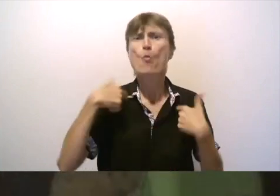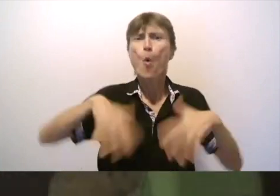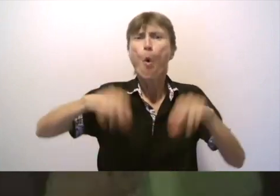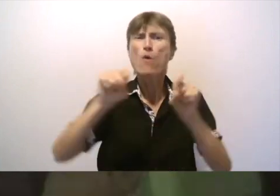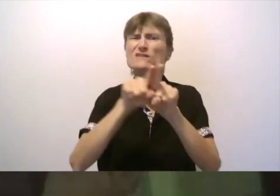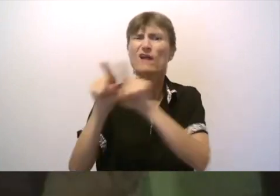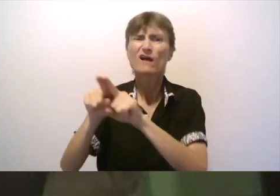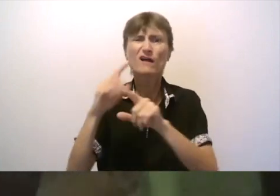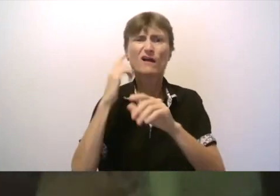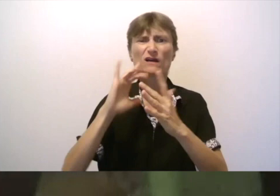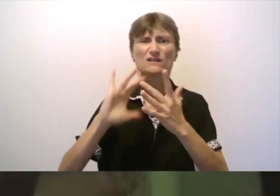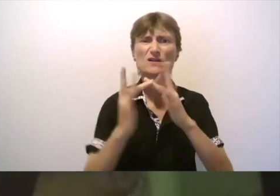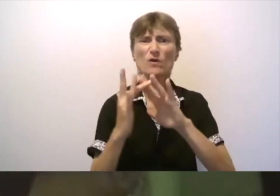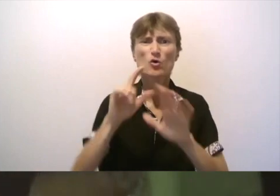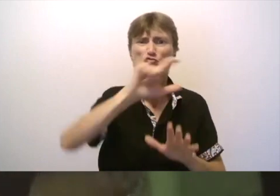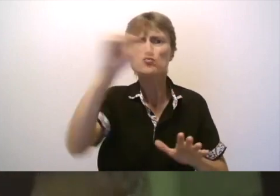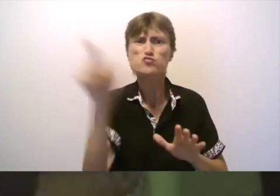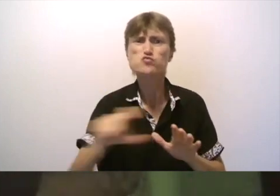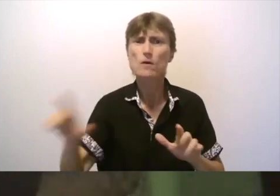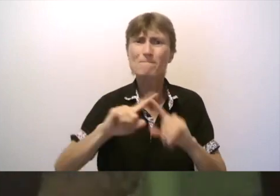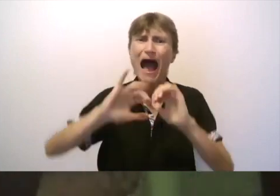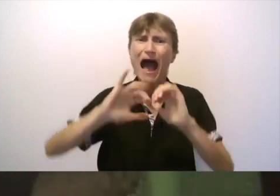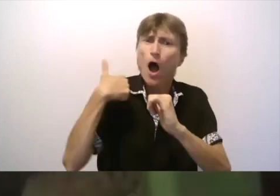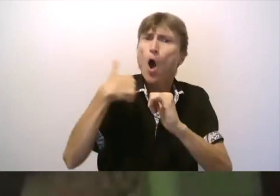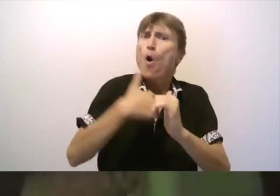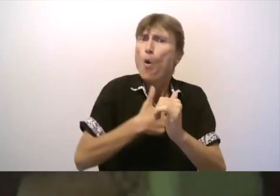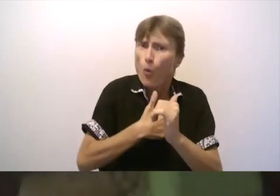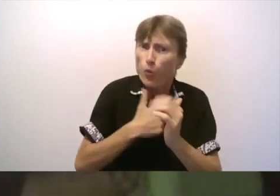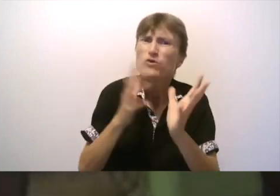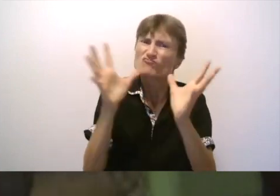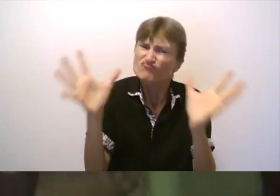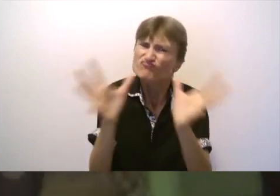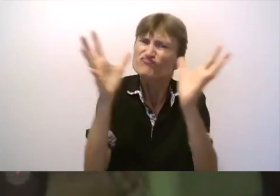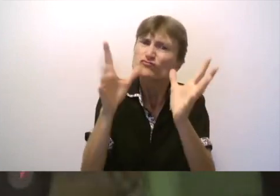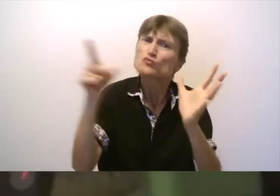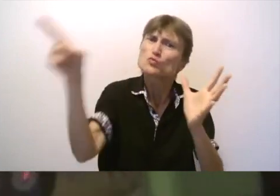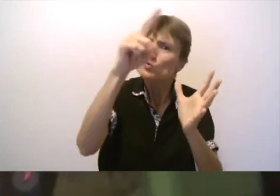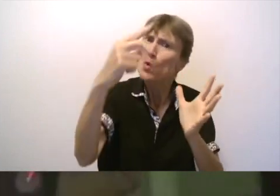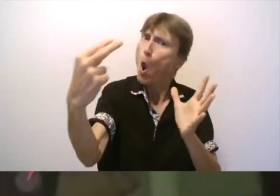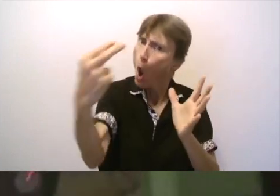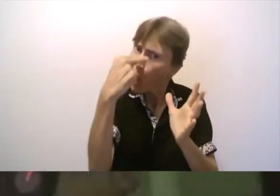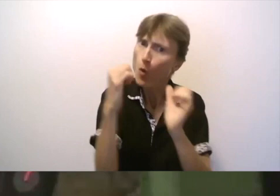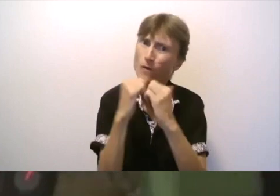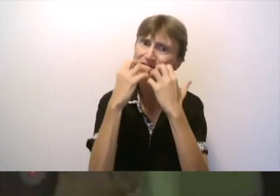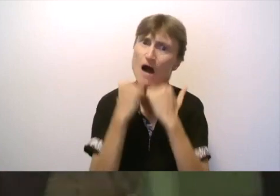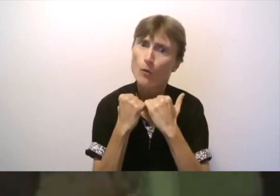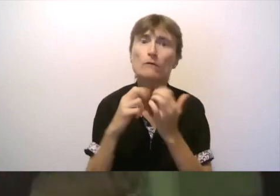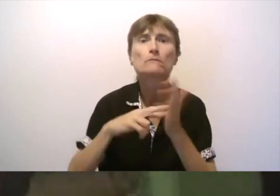the different people in government care is to keep it in the media so like a few years ago there was a major initiative for advocacy that took